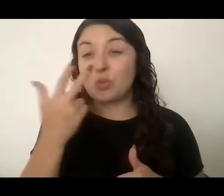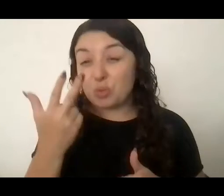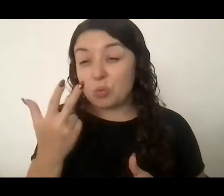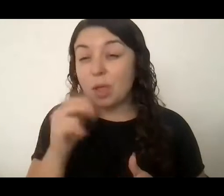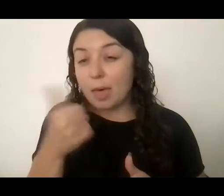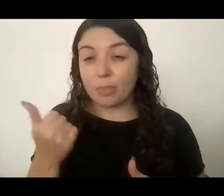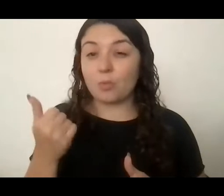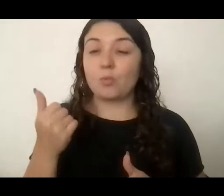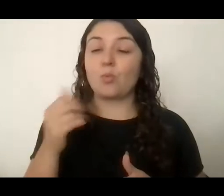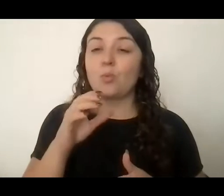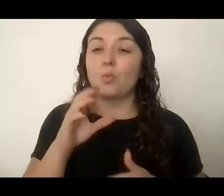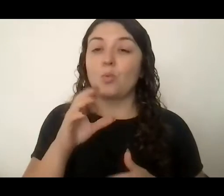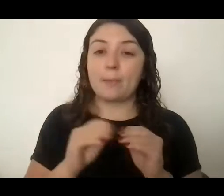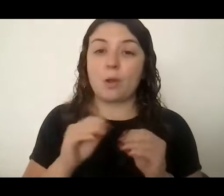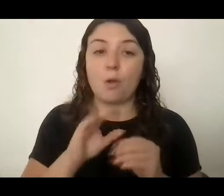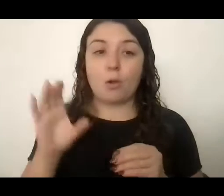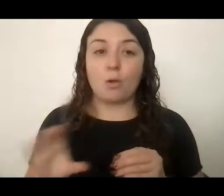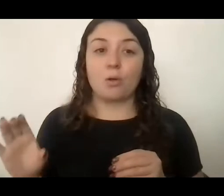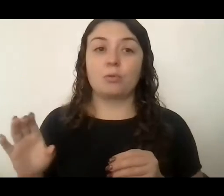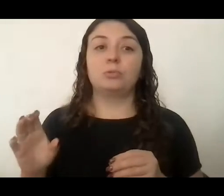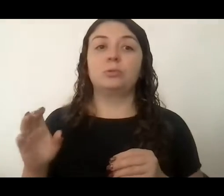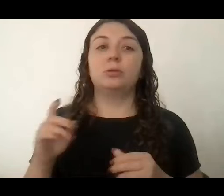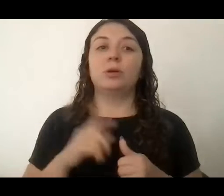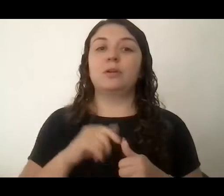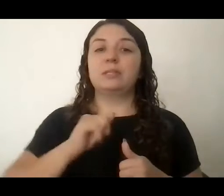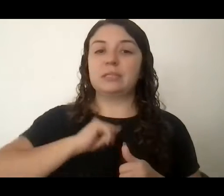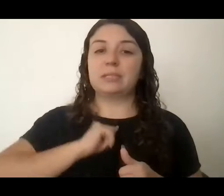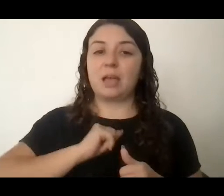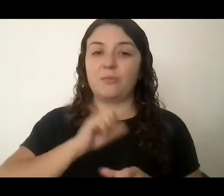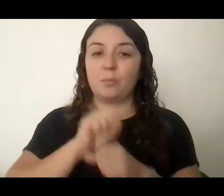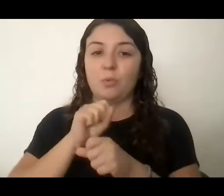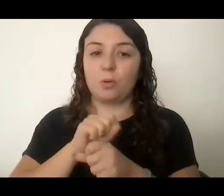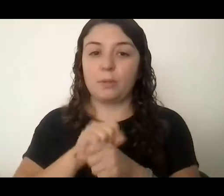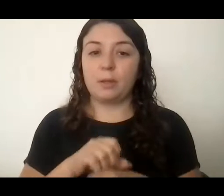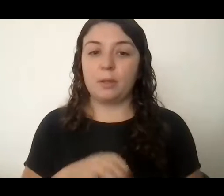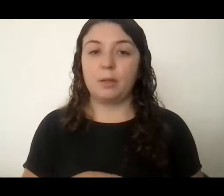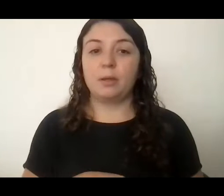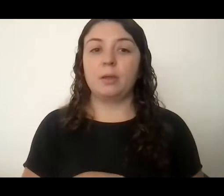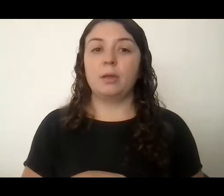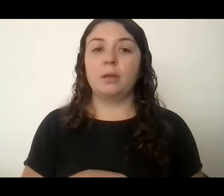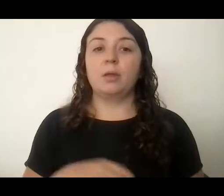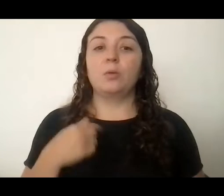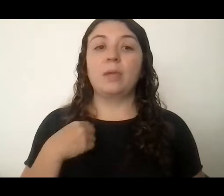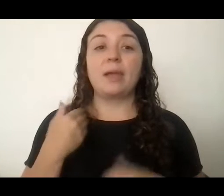and self employment. And these are really good, meaty ones. We did one that was about the effect